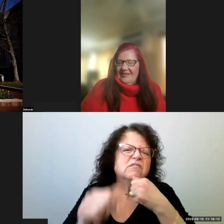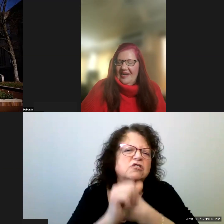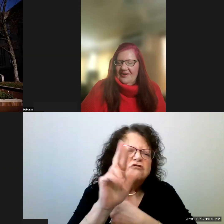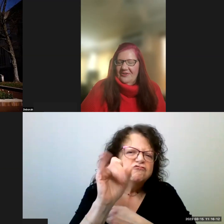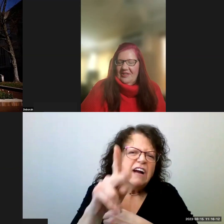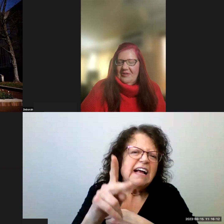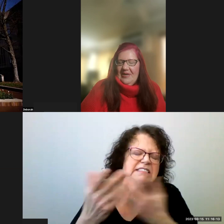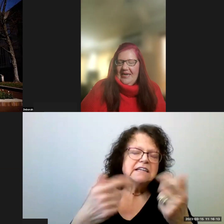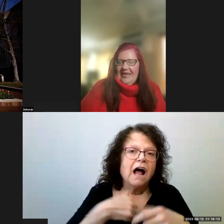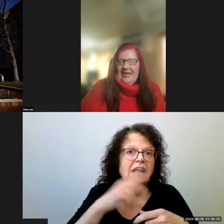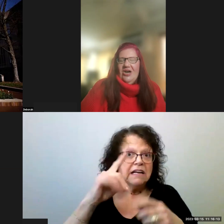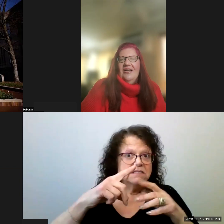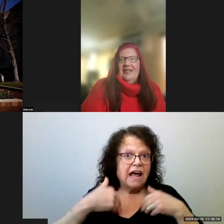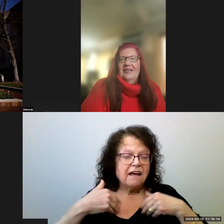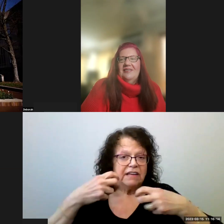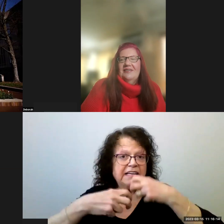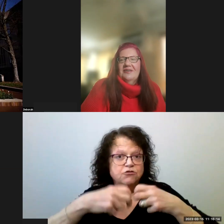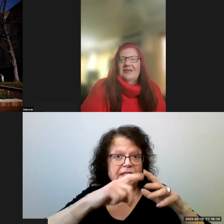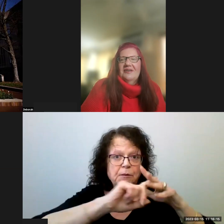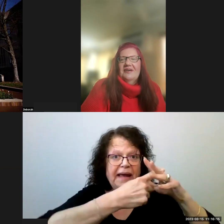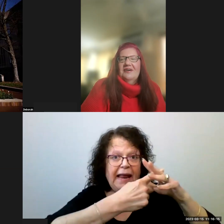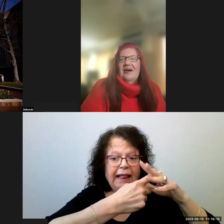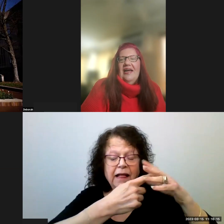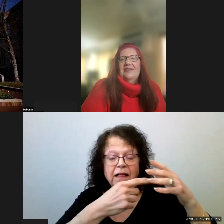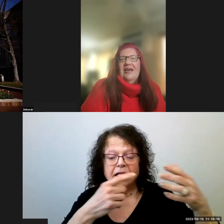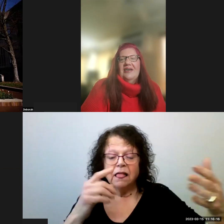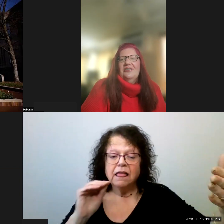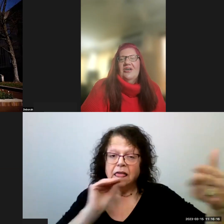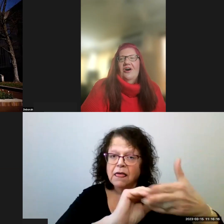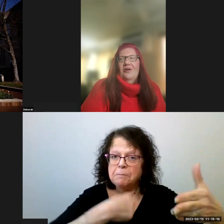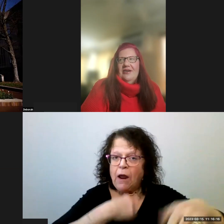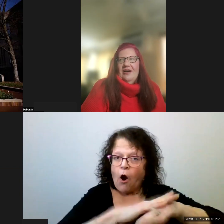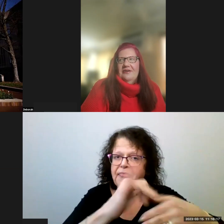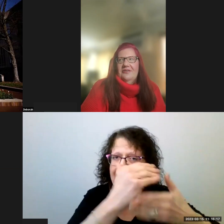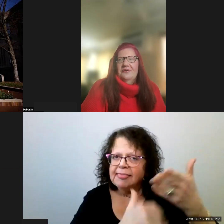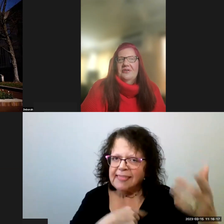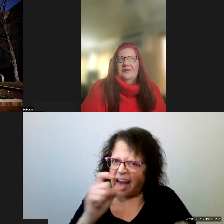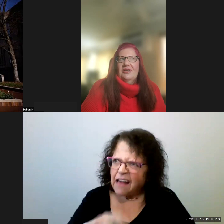I did have issues at the beginning getting on that list. I had to actually call my doctor.